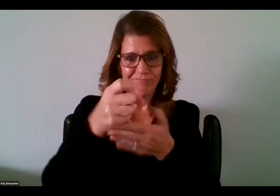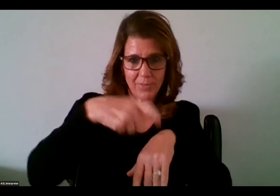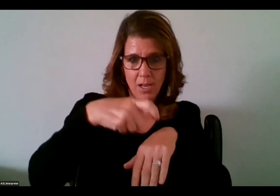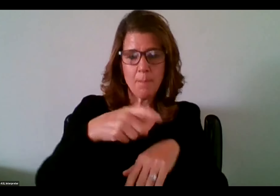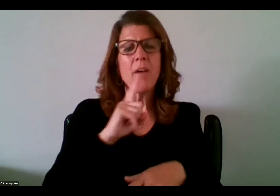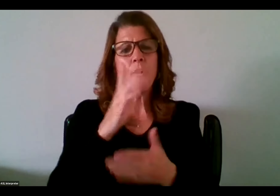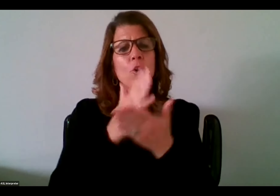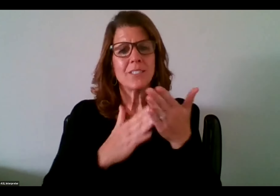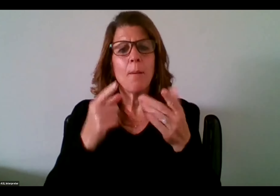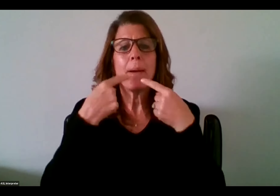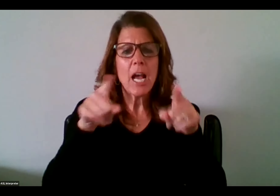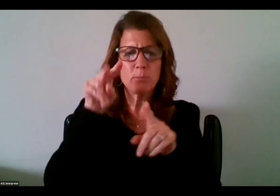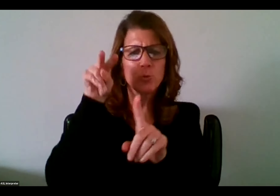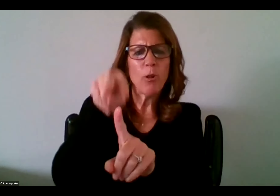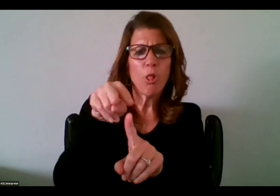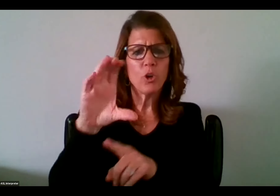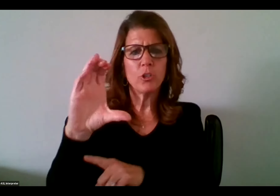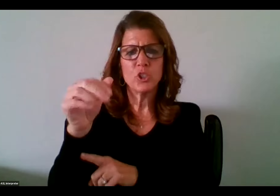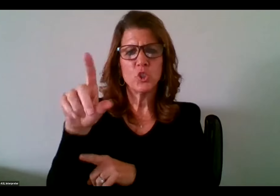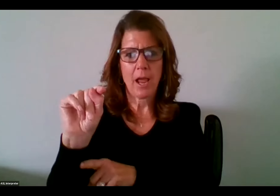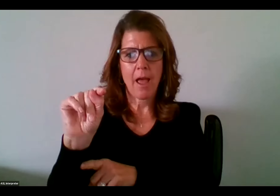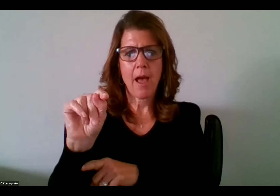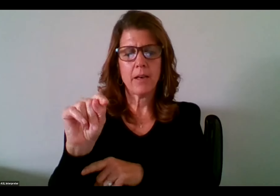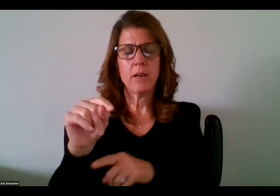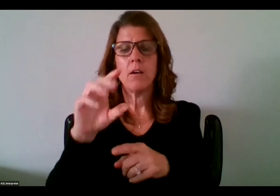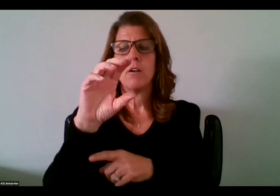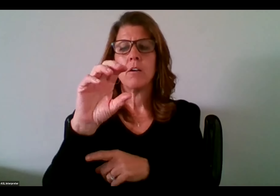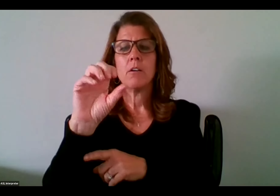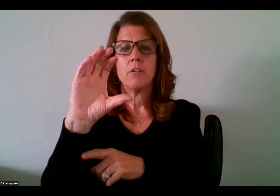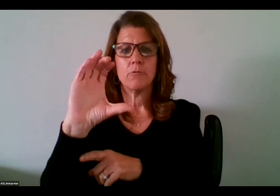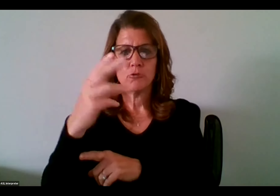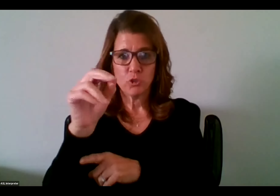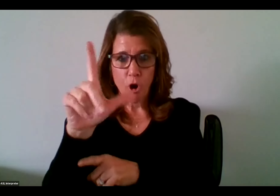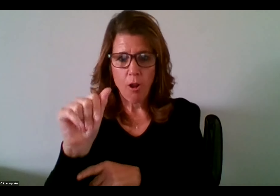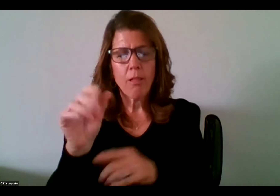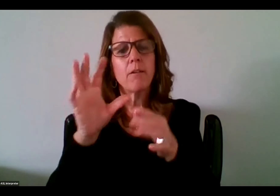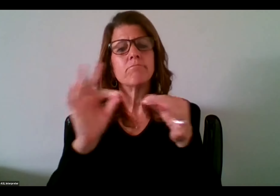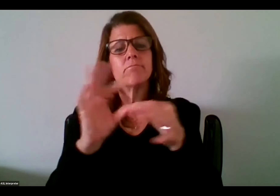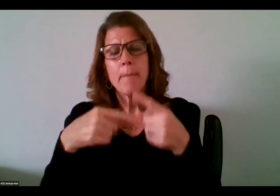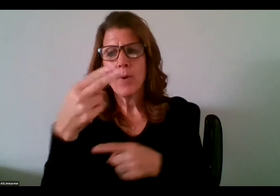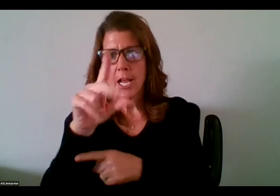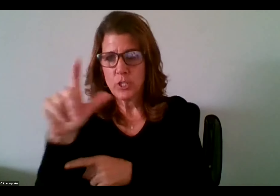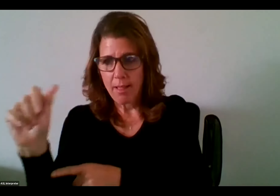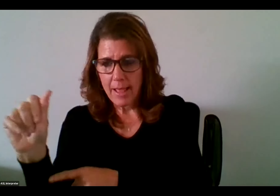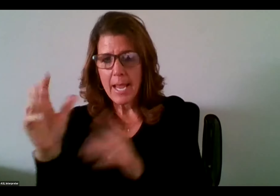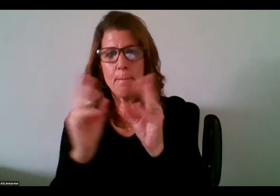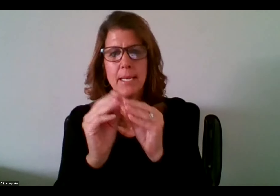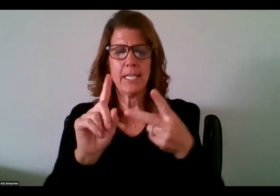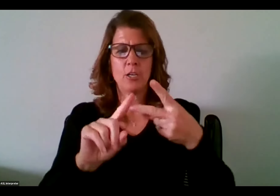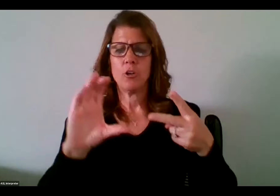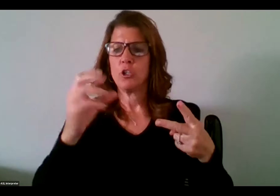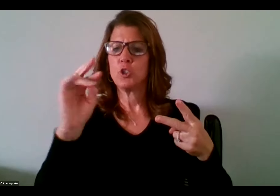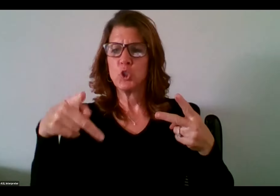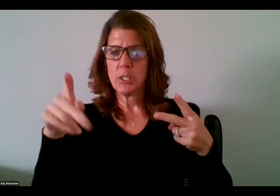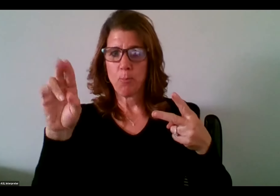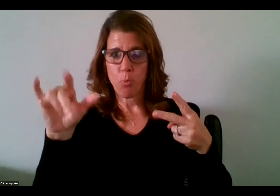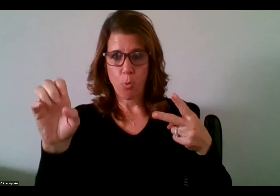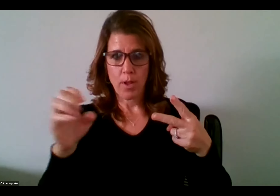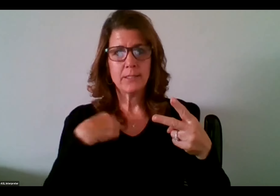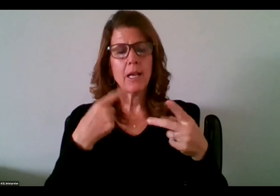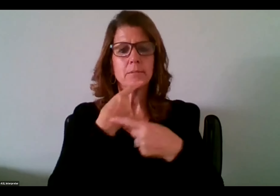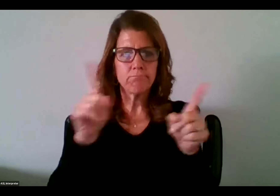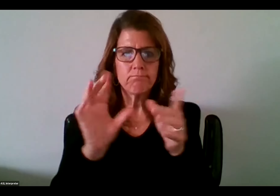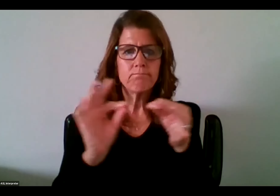in the chat from Charla about HLAA meeting and from chip royce regarding the City of